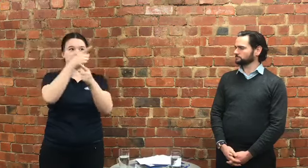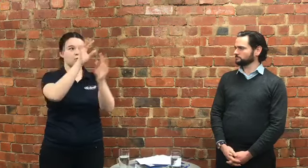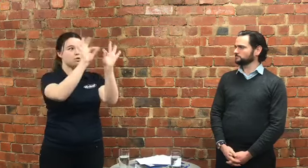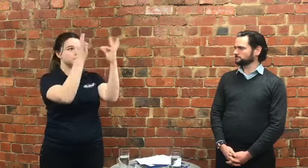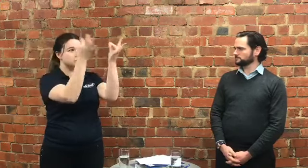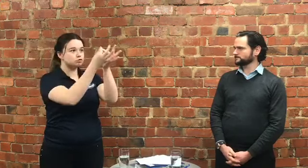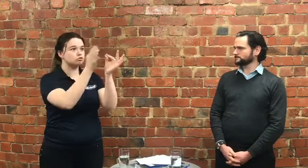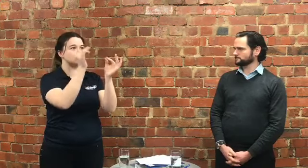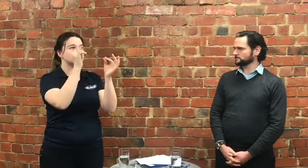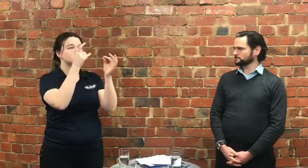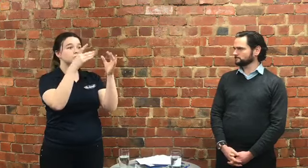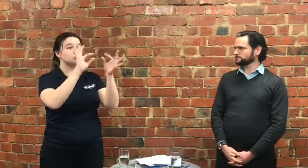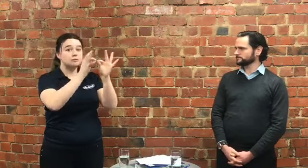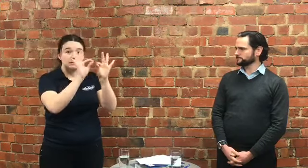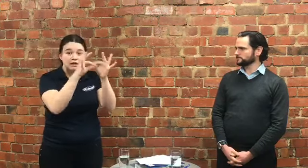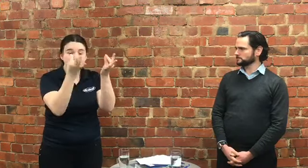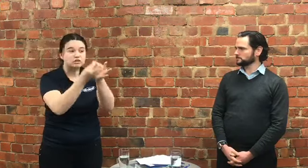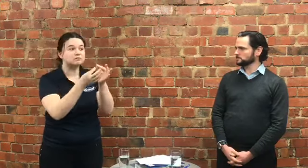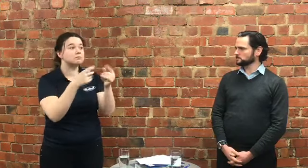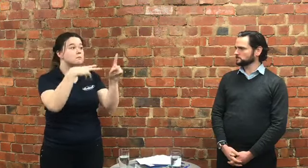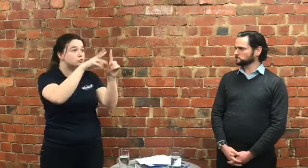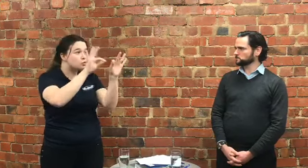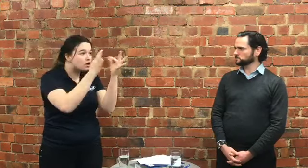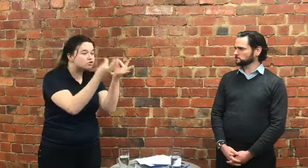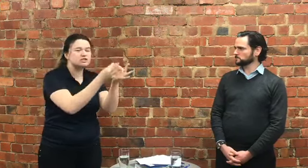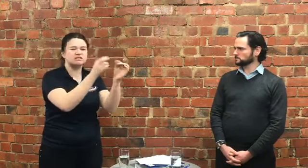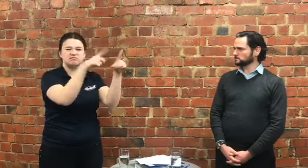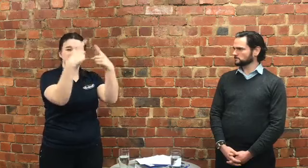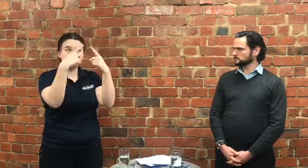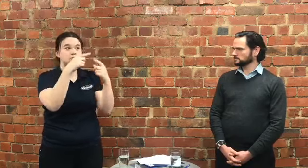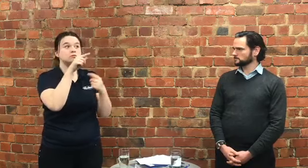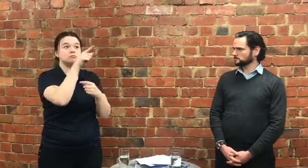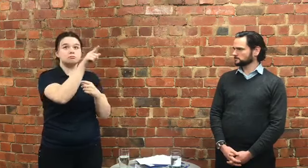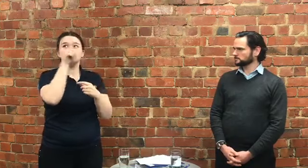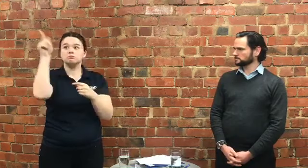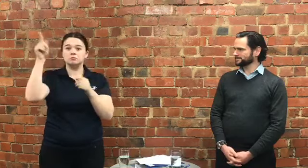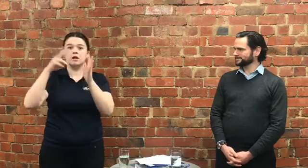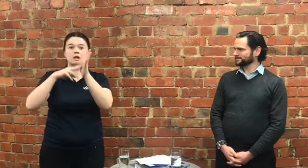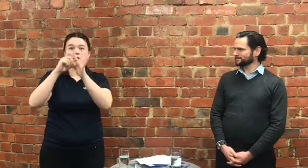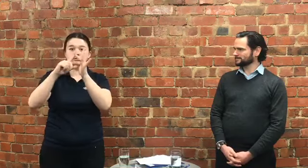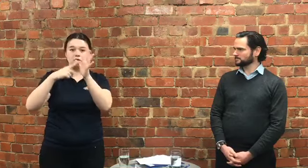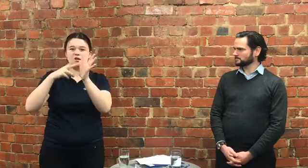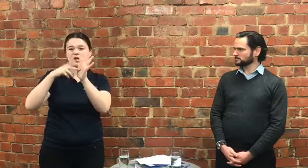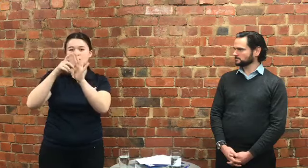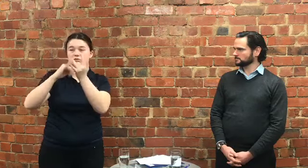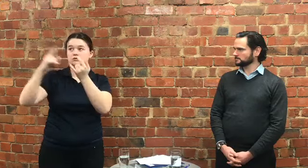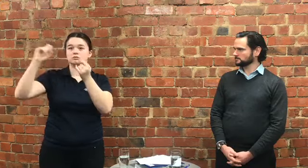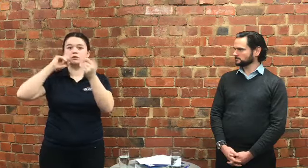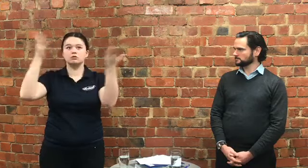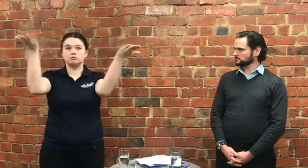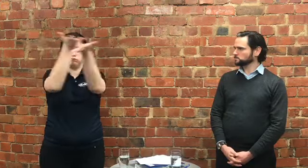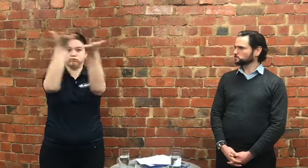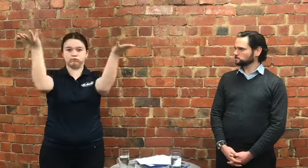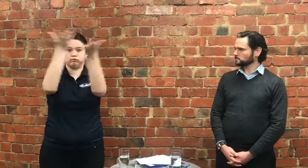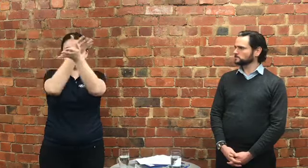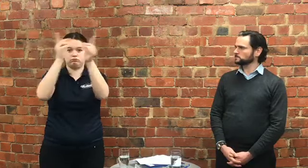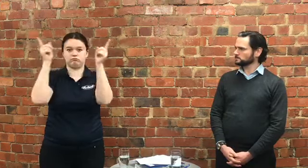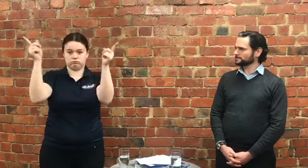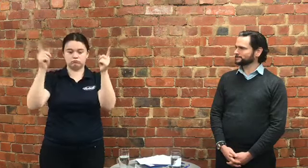The NDIA will be the ones that will liaise with the interpreting organisations, the organisations that you need the smoke alarms from.